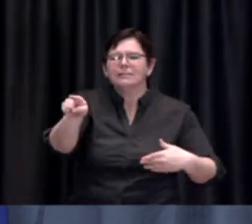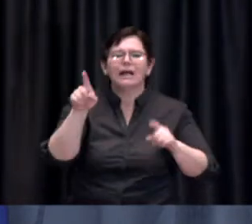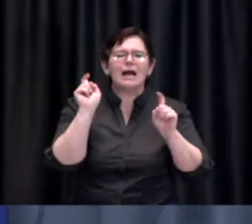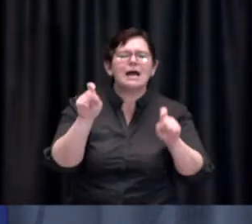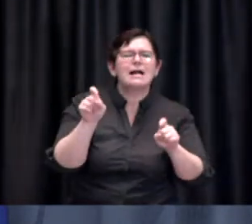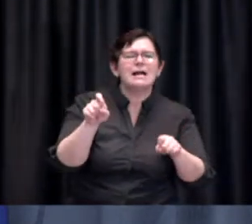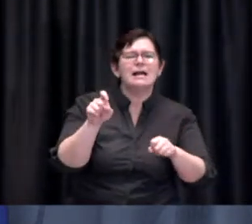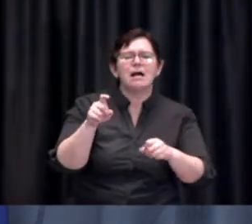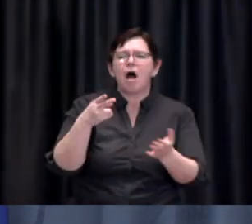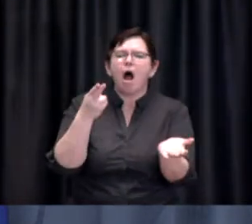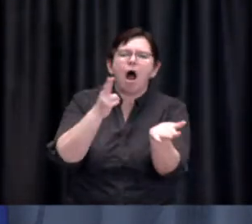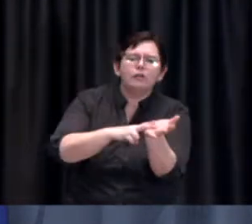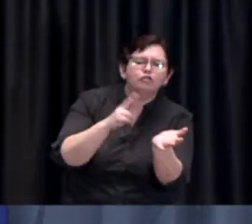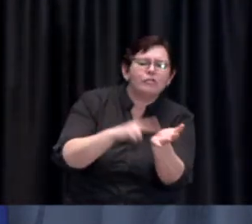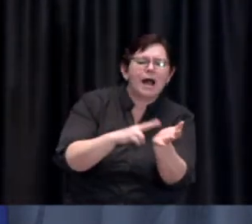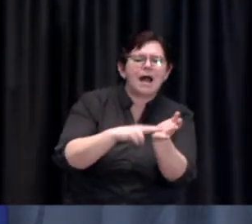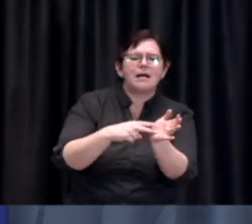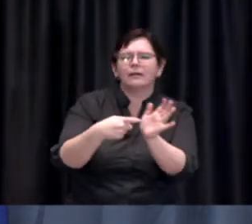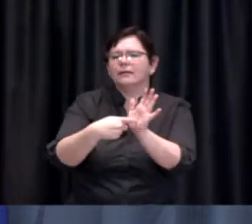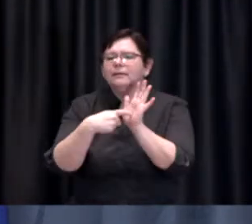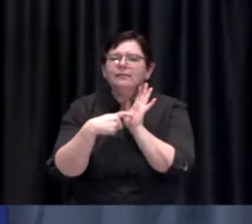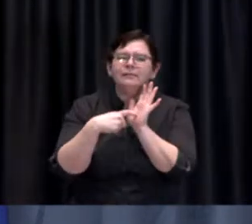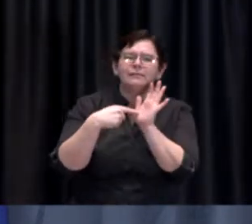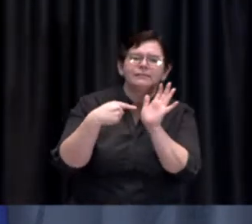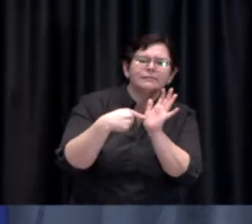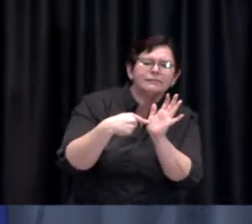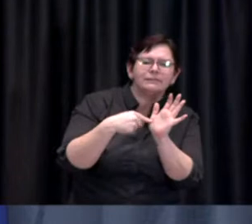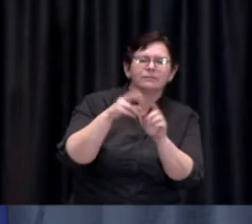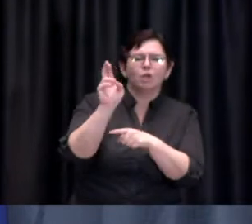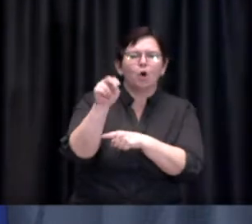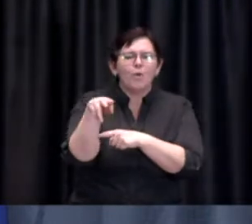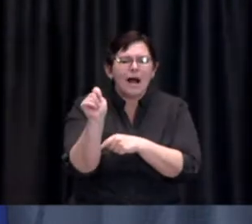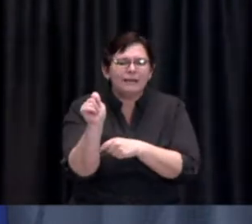to you know buy or rent uh different things and they need to know and so um you know